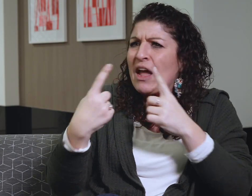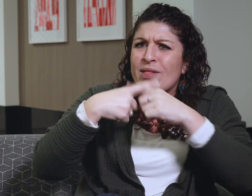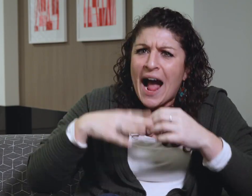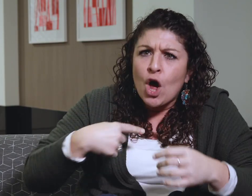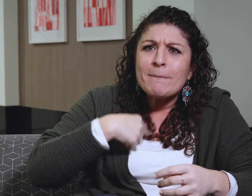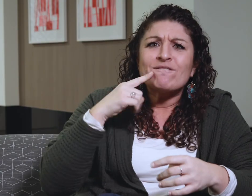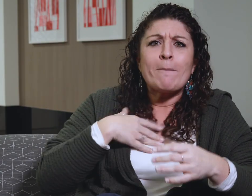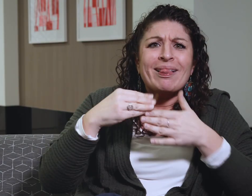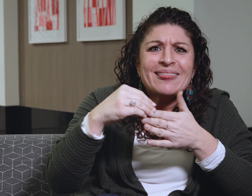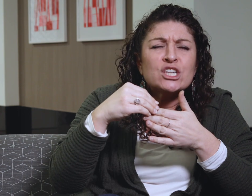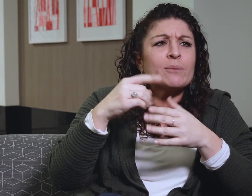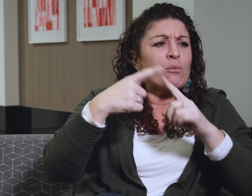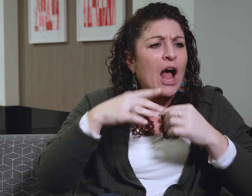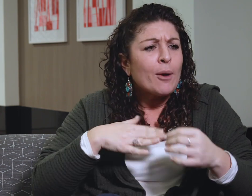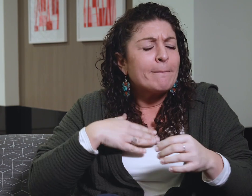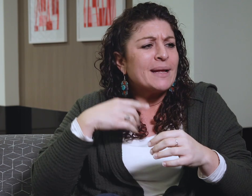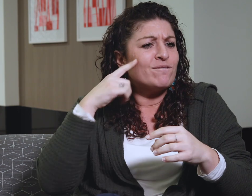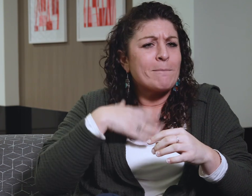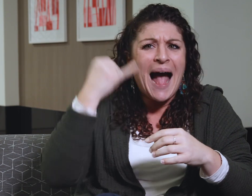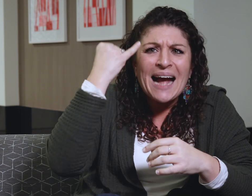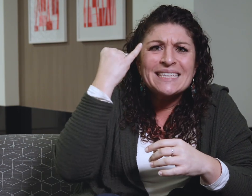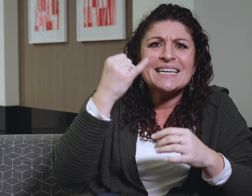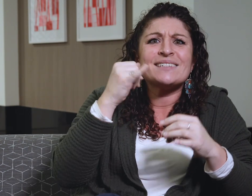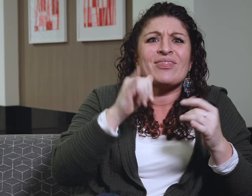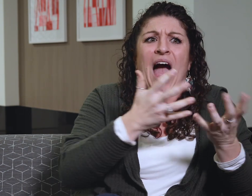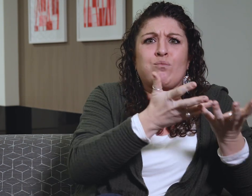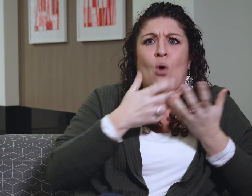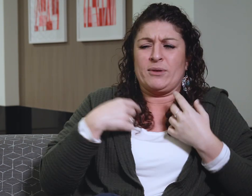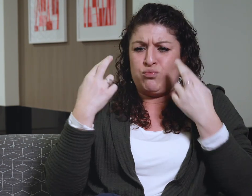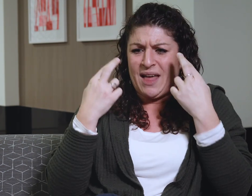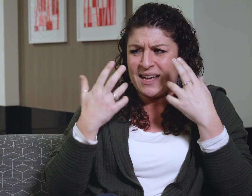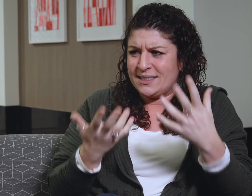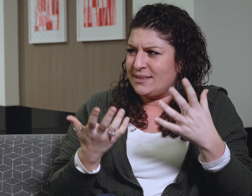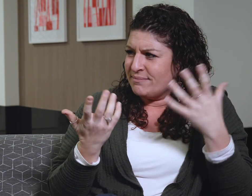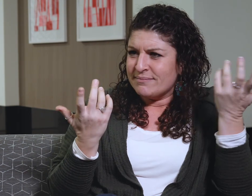They relied on me for my leadership, for my ideas. That brought me to realize...